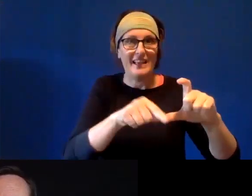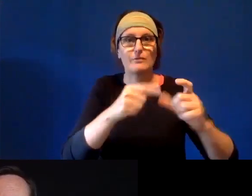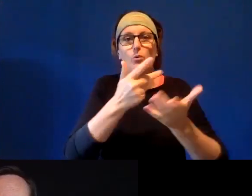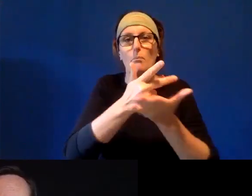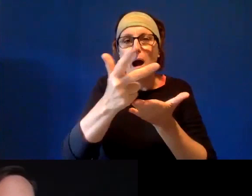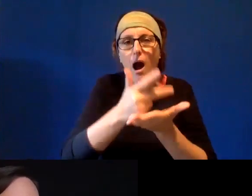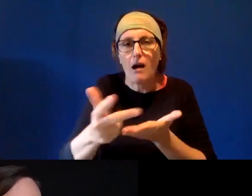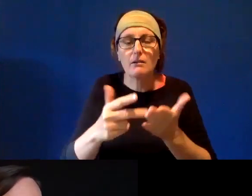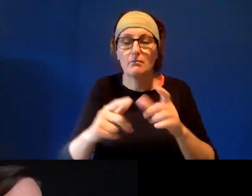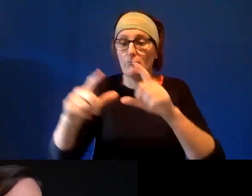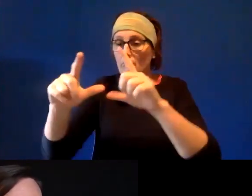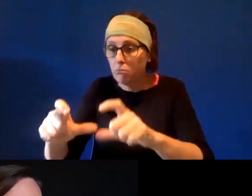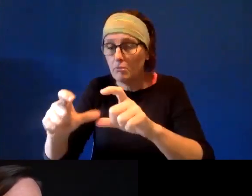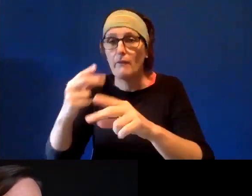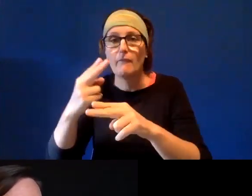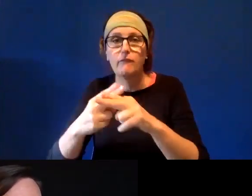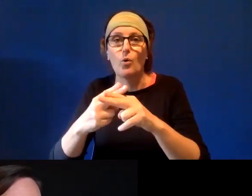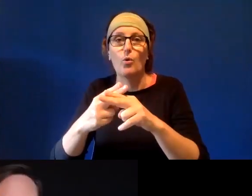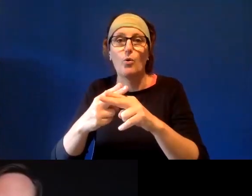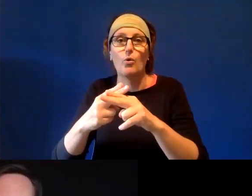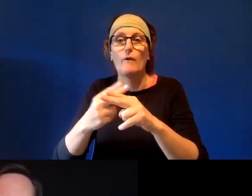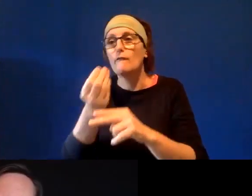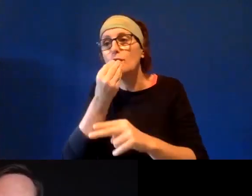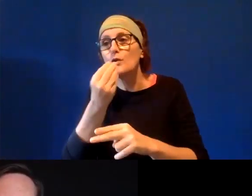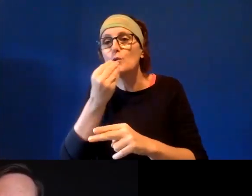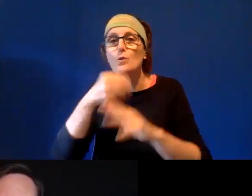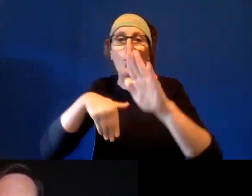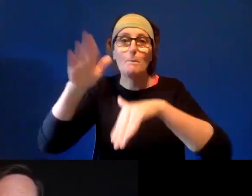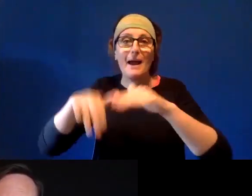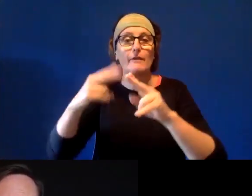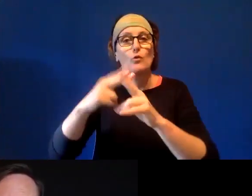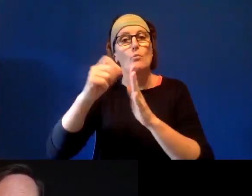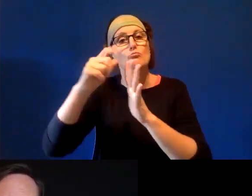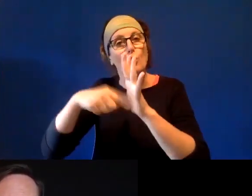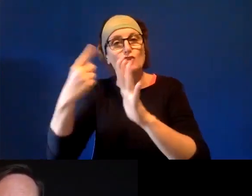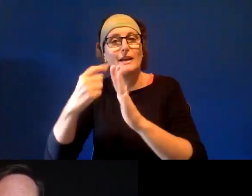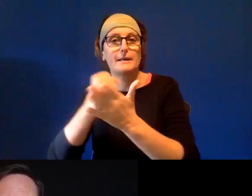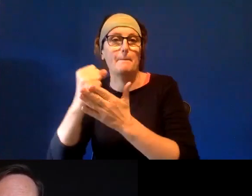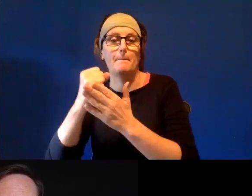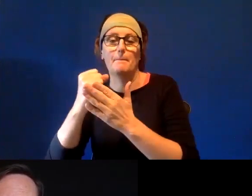day", and catering and food and money goes to project B. When it